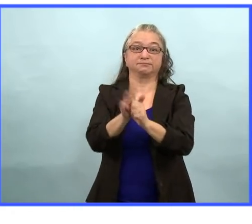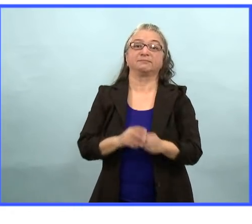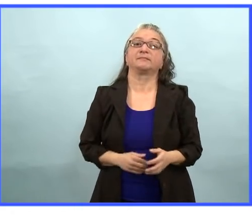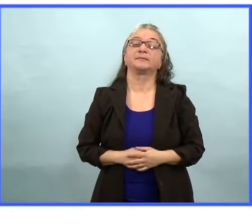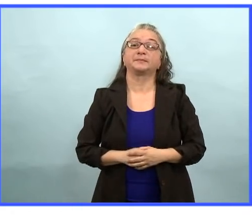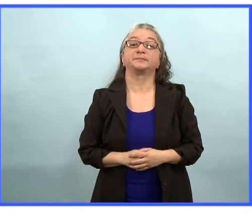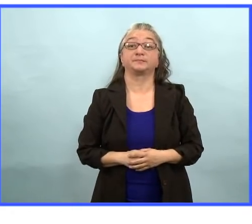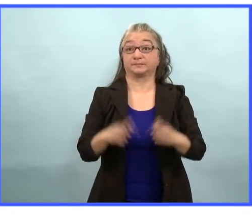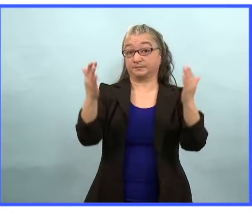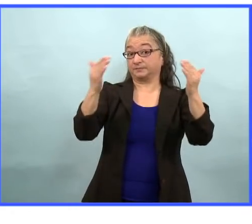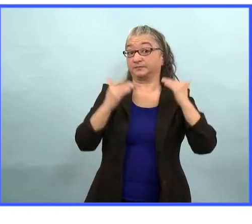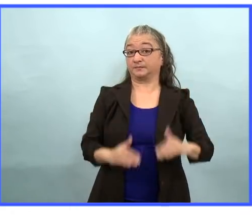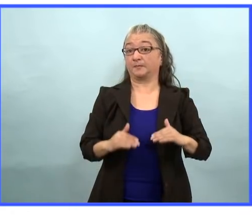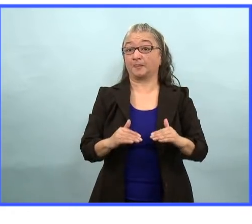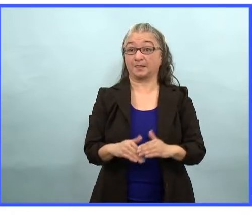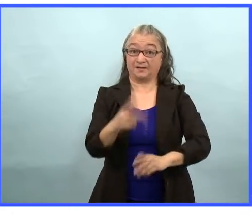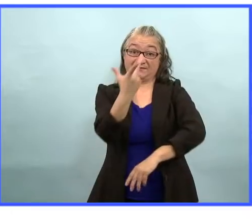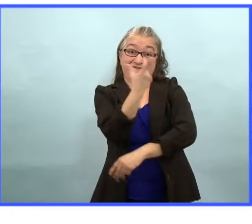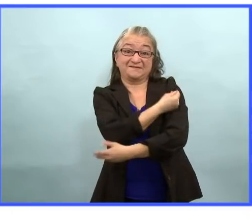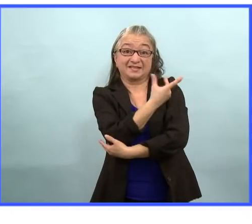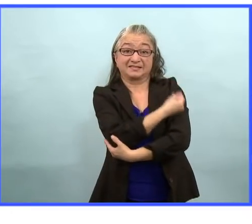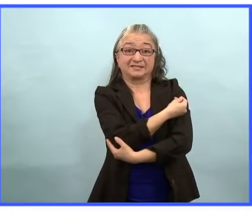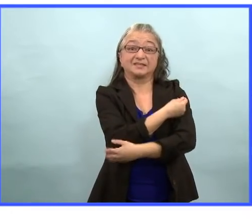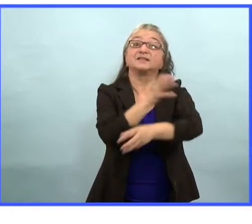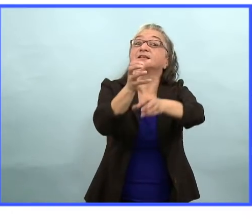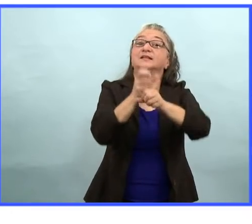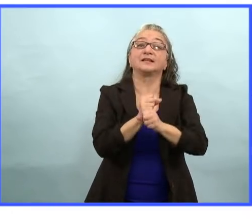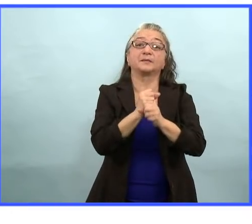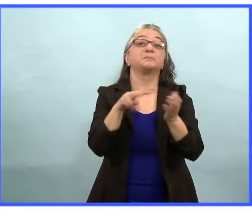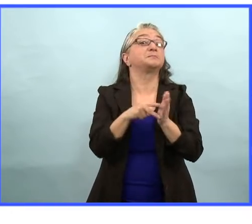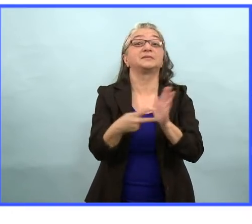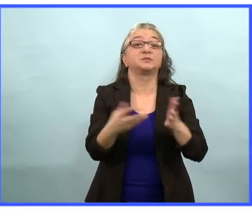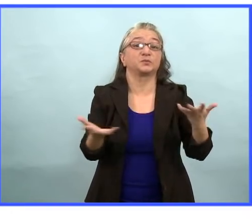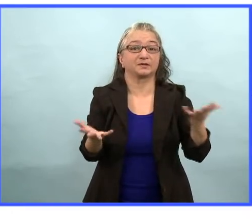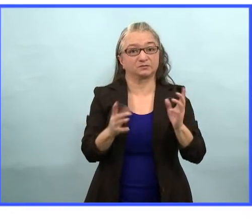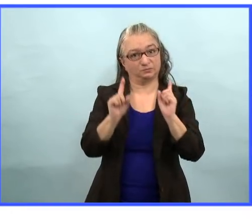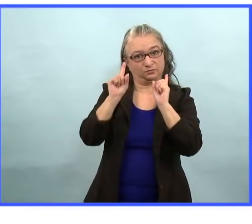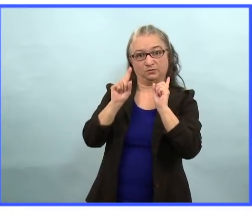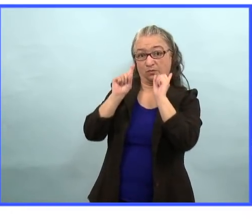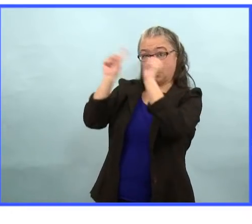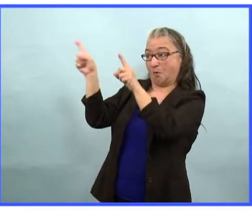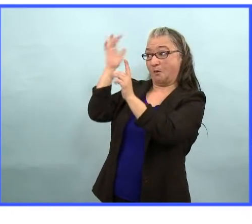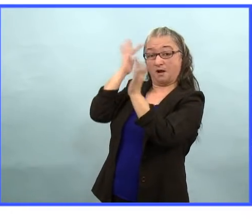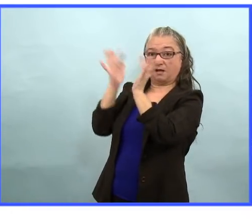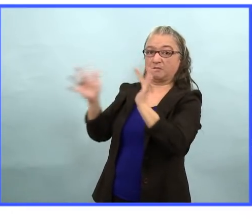at preventing hospitalizations especially after the third dose as dr reimer and our colleagues